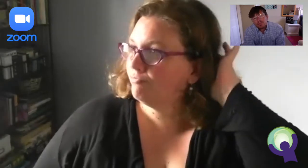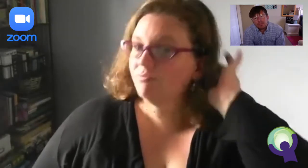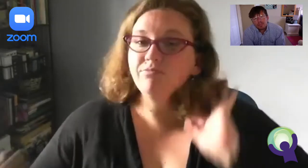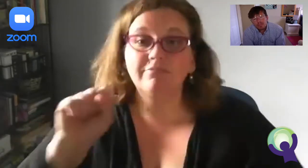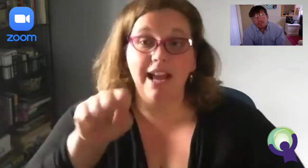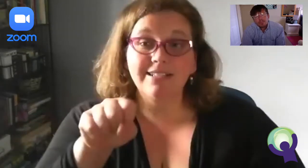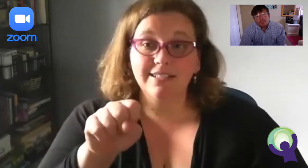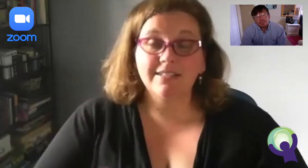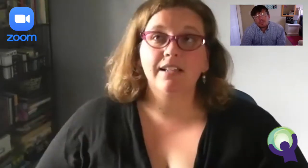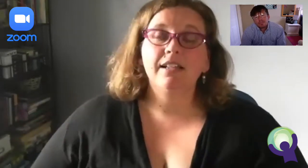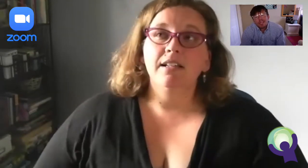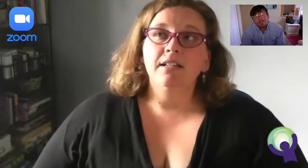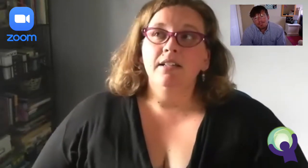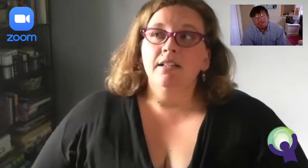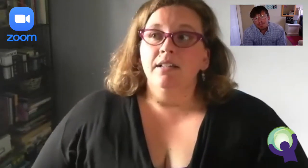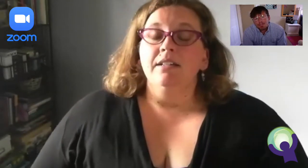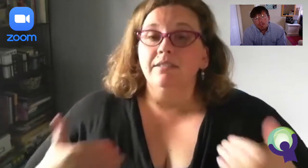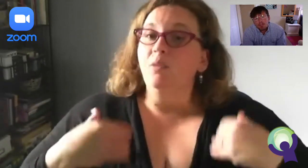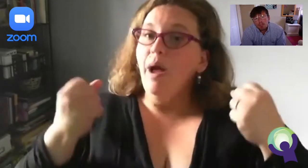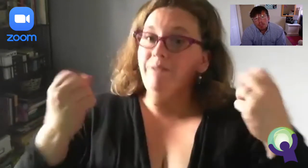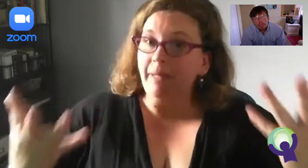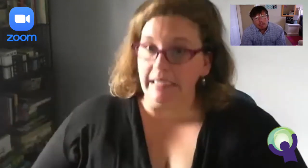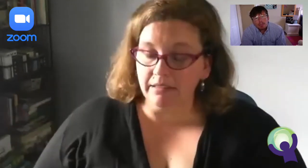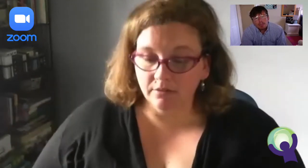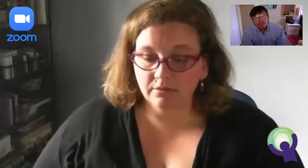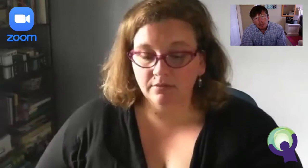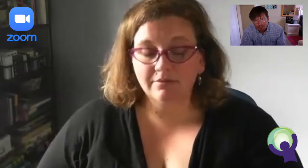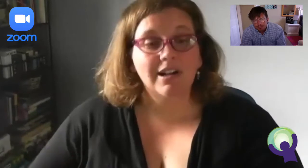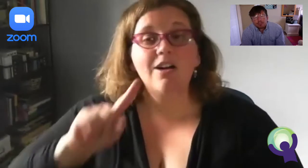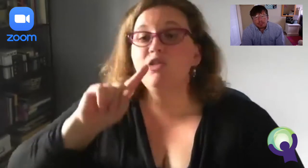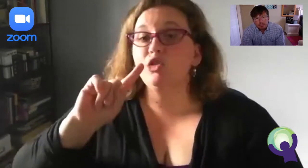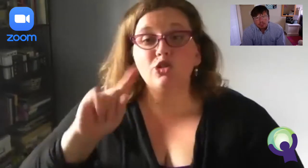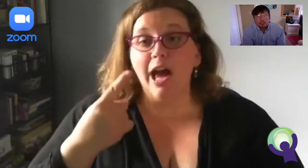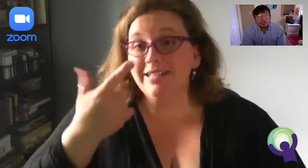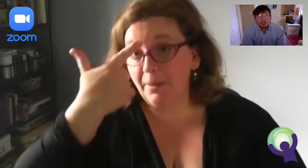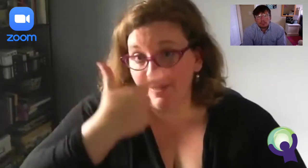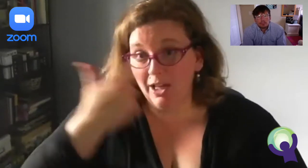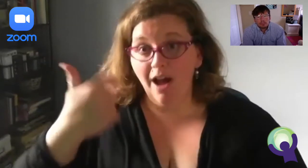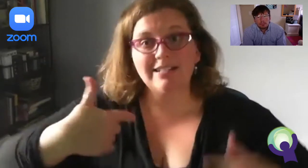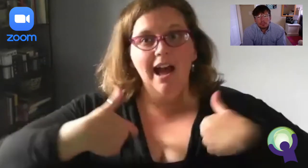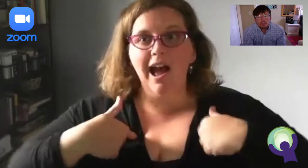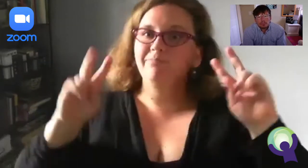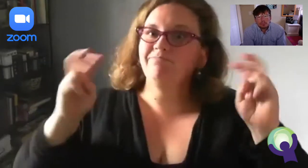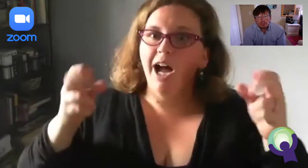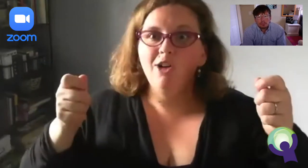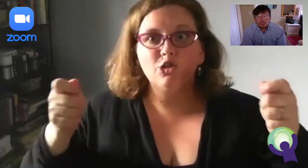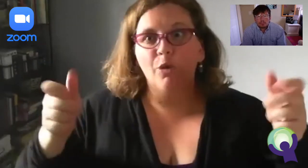um yes i would say we have actually many just because